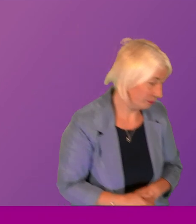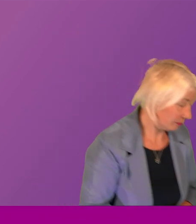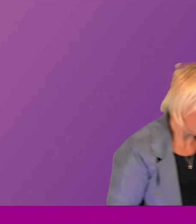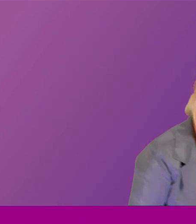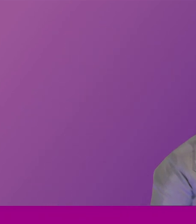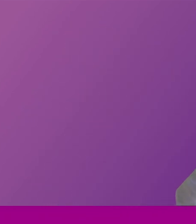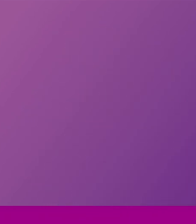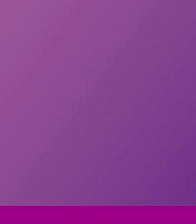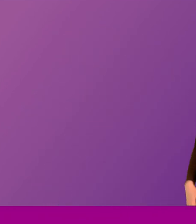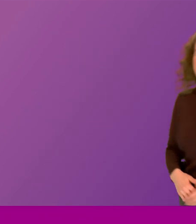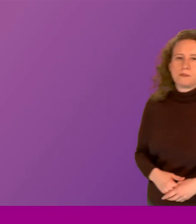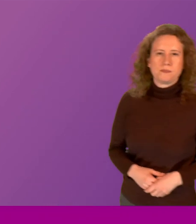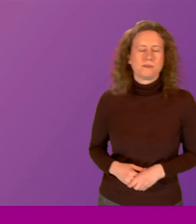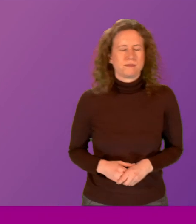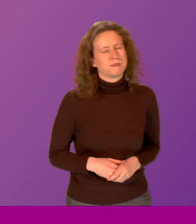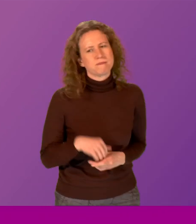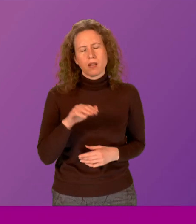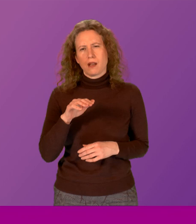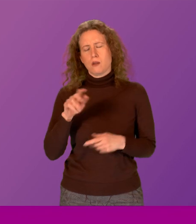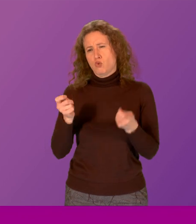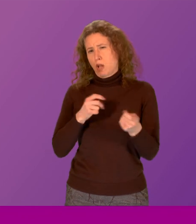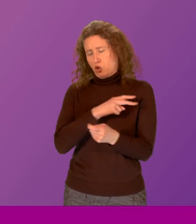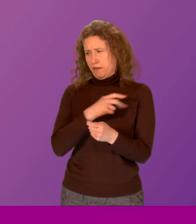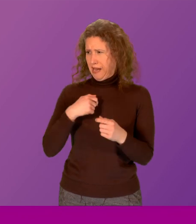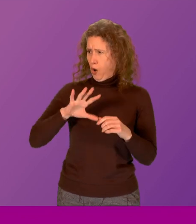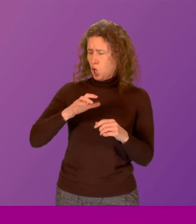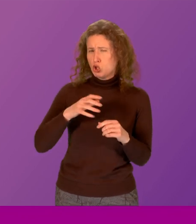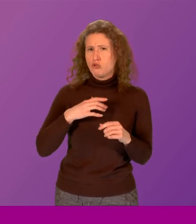Our country faces serious challenges that demand serious leadership. However,